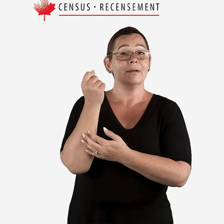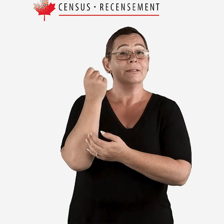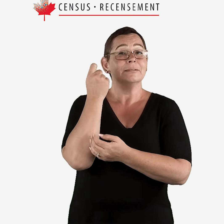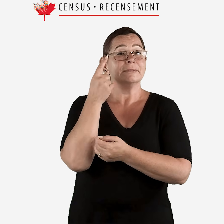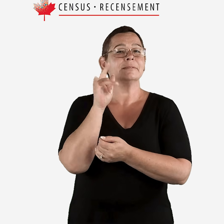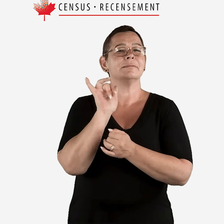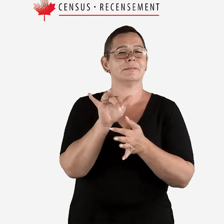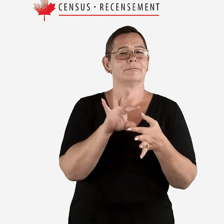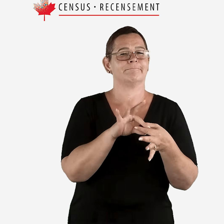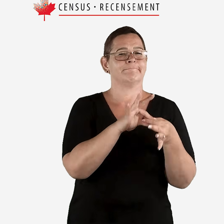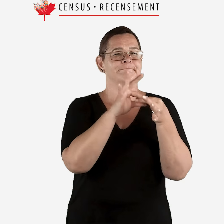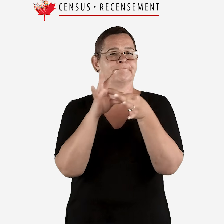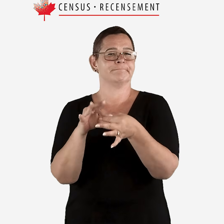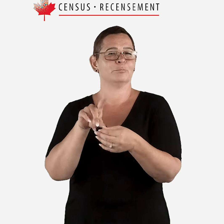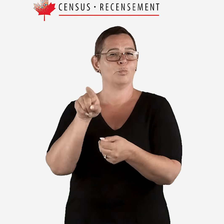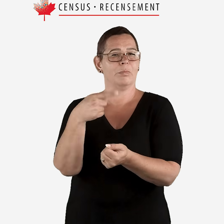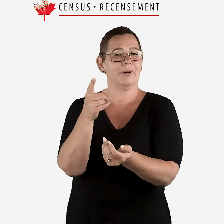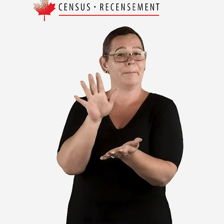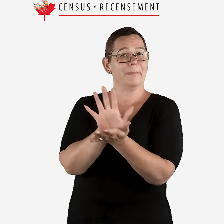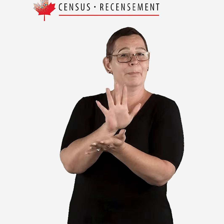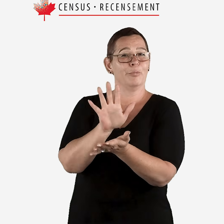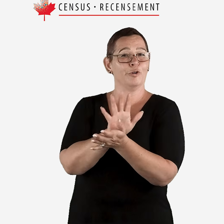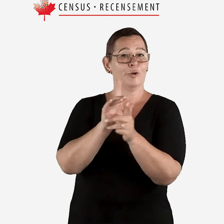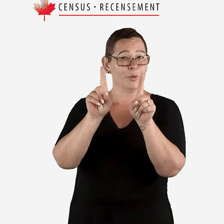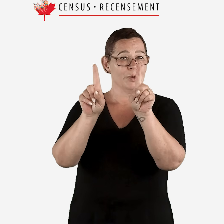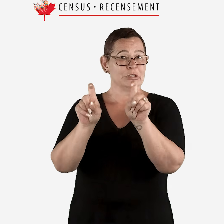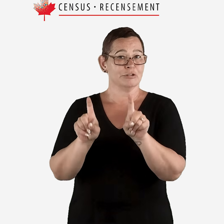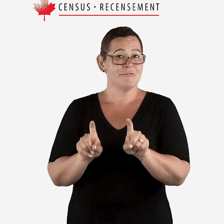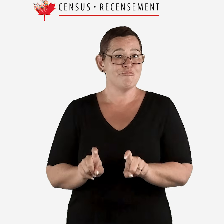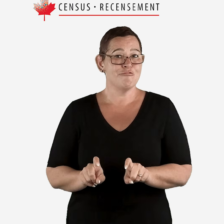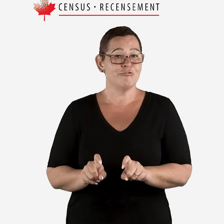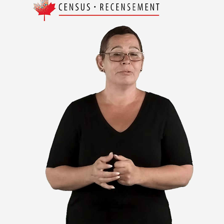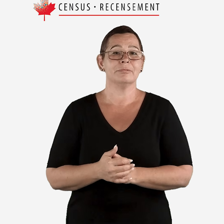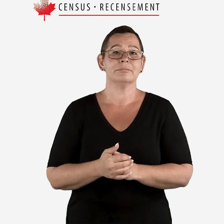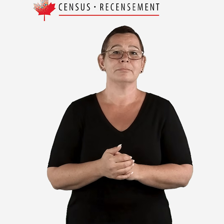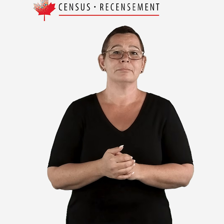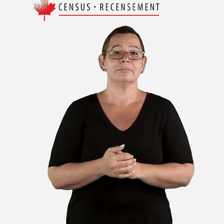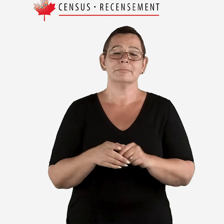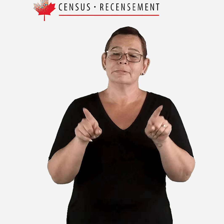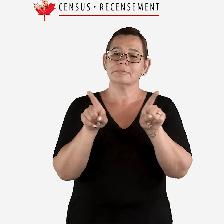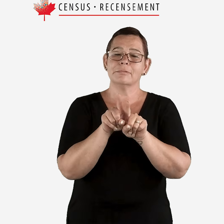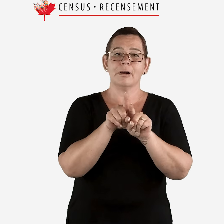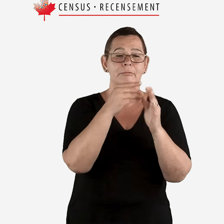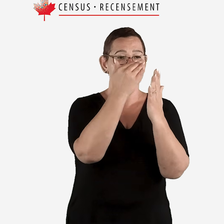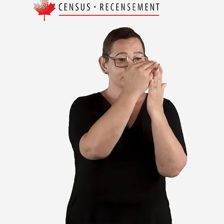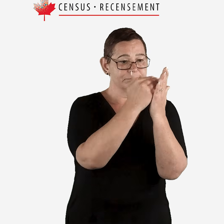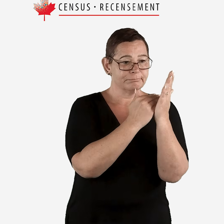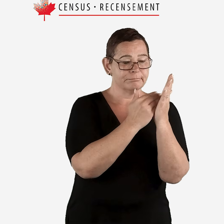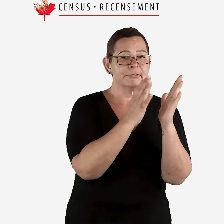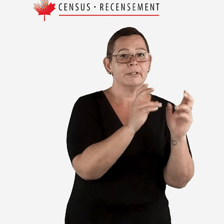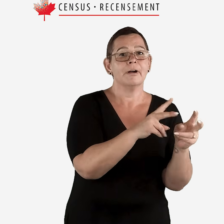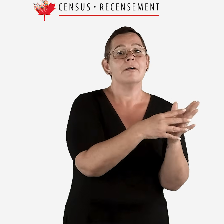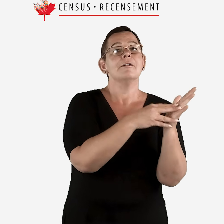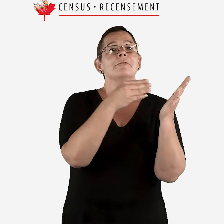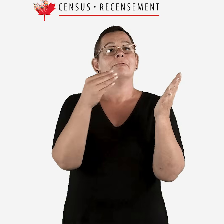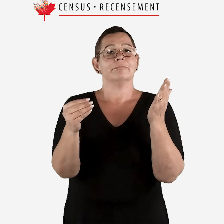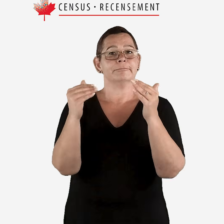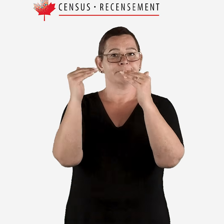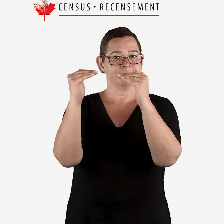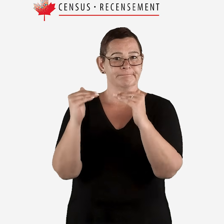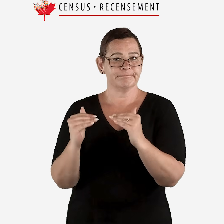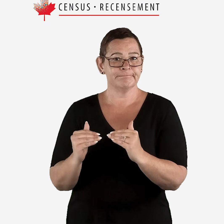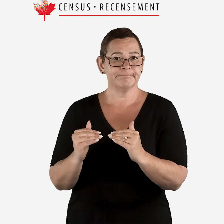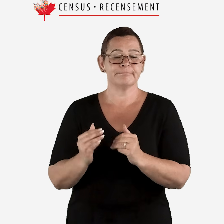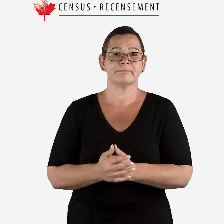(This reference applies only to the paper questionnaire) Keep the same order.